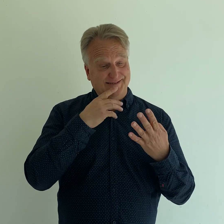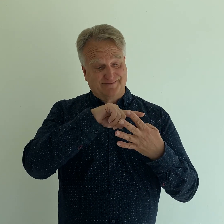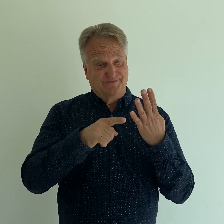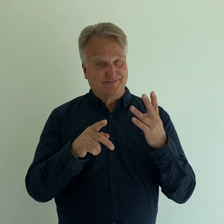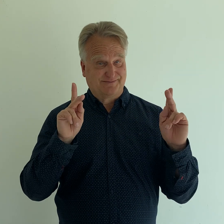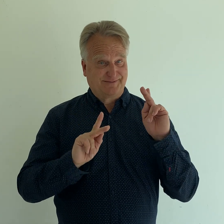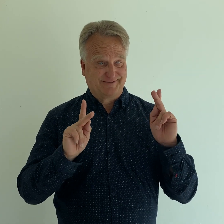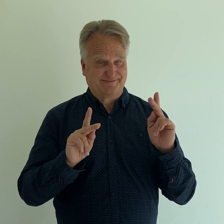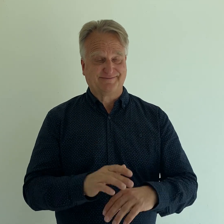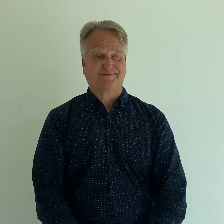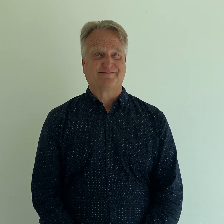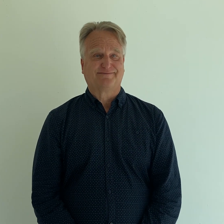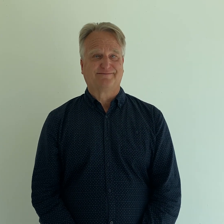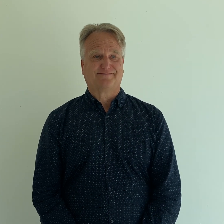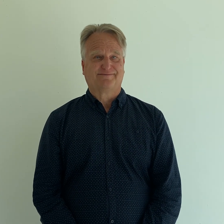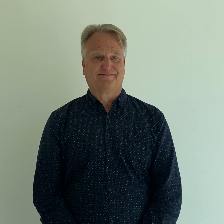So thank you to these contributors to the 4 sections we have in the book.